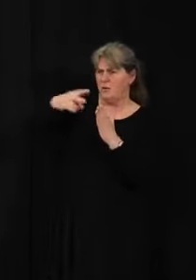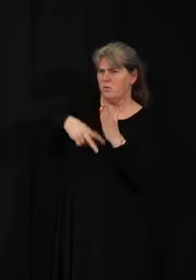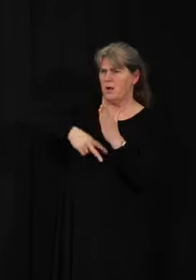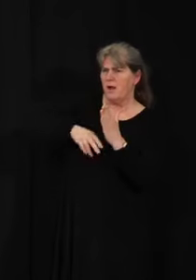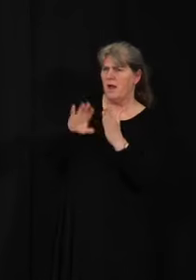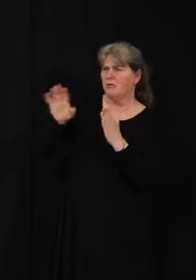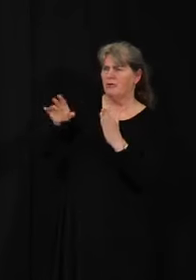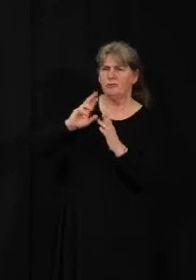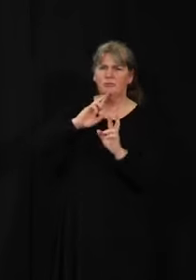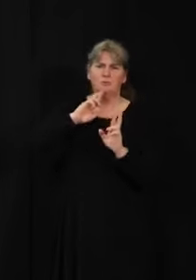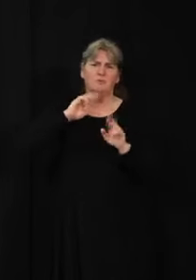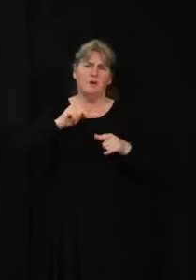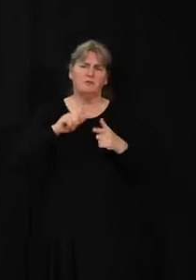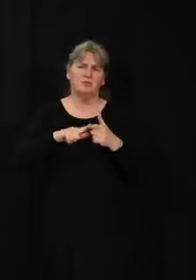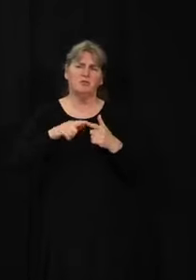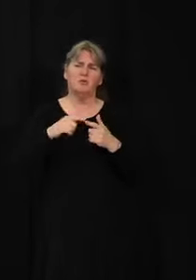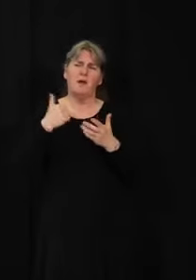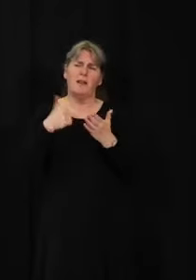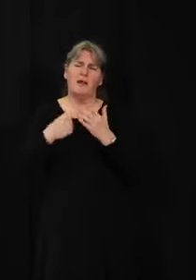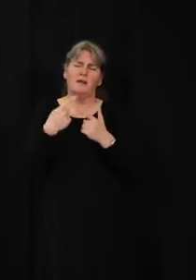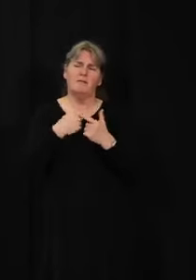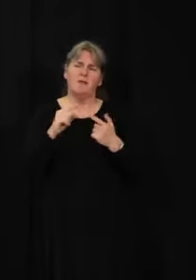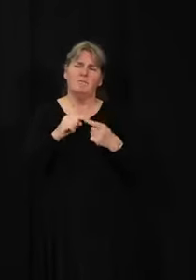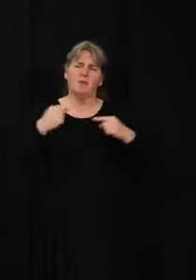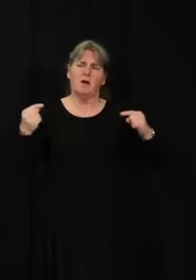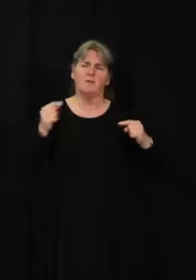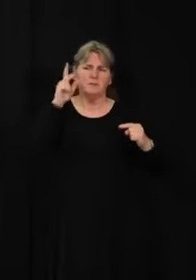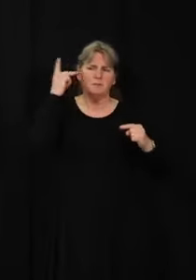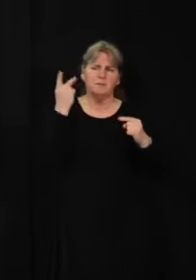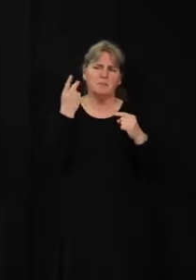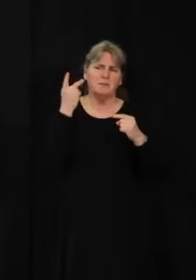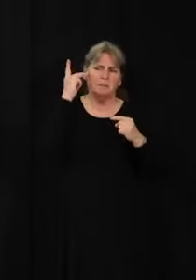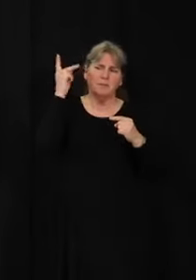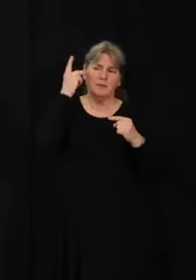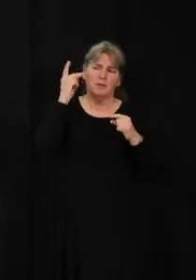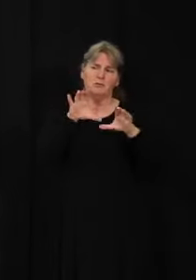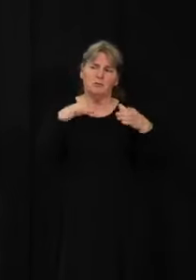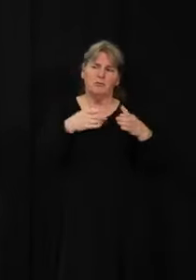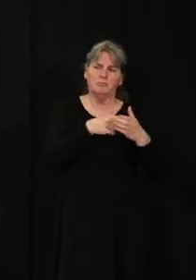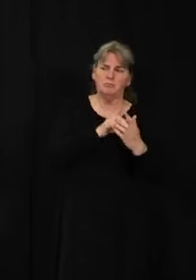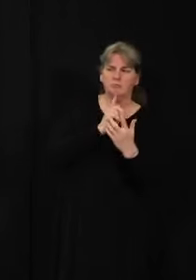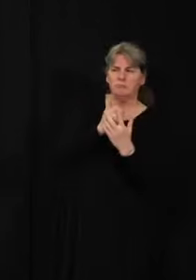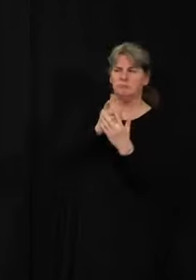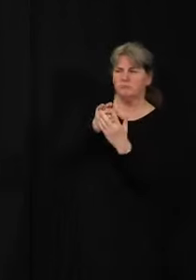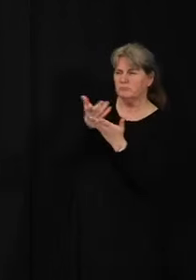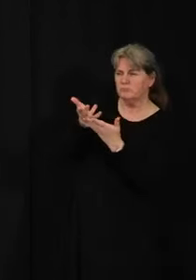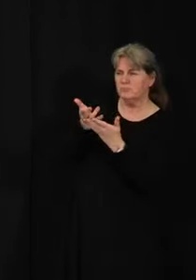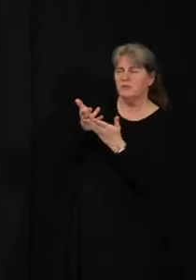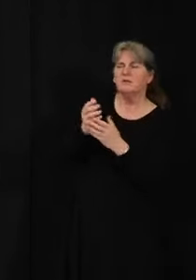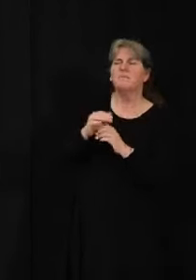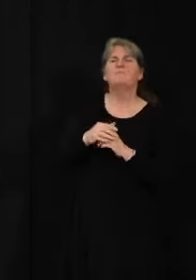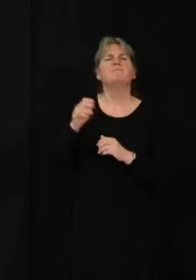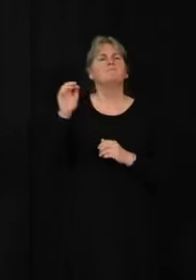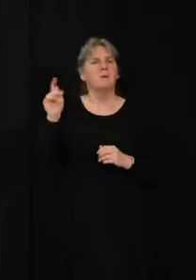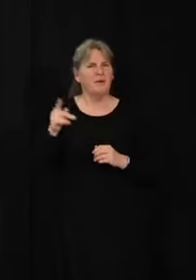you read the letter? What is your response to potentially having a short sitting? Thanks.